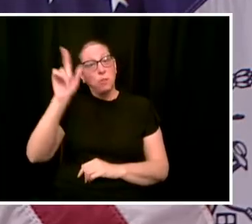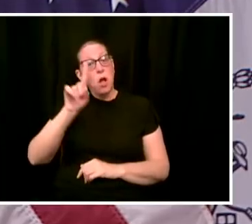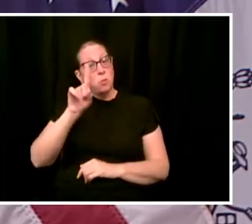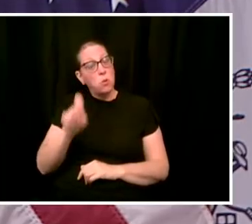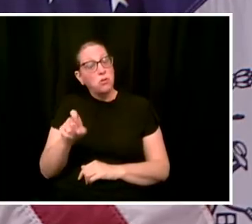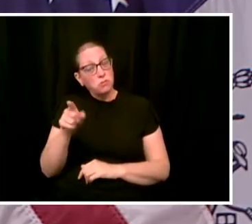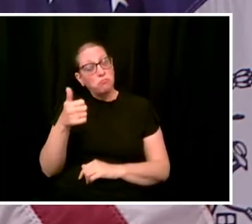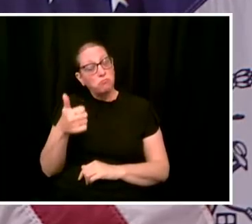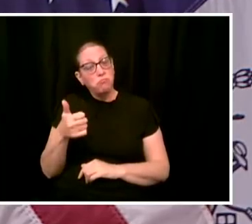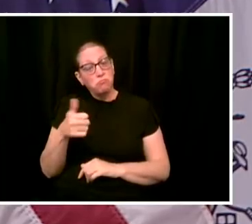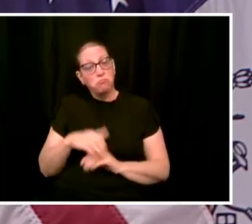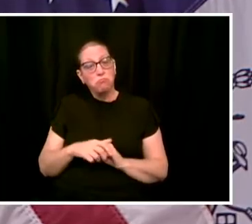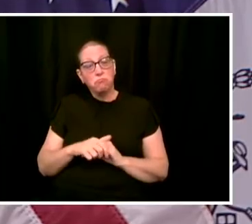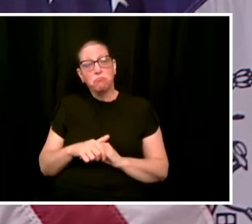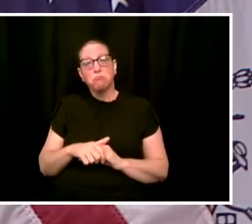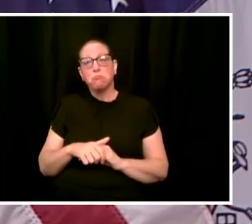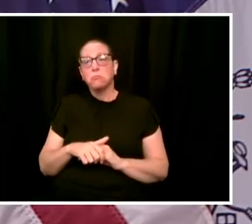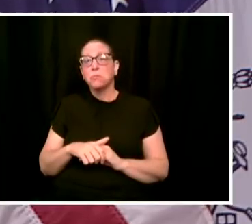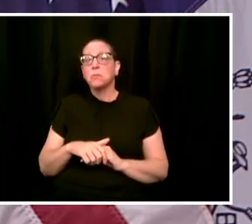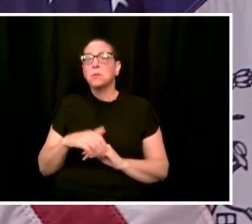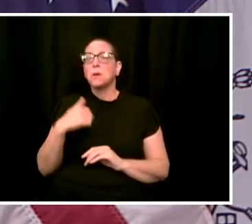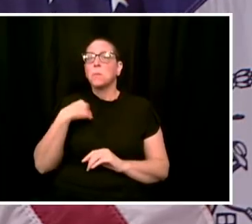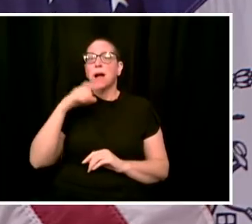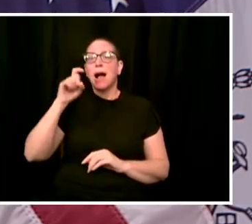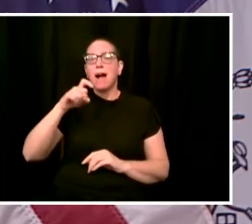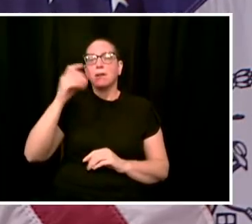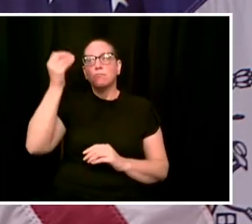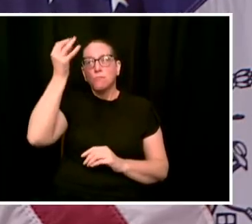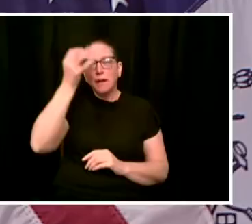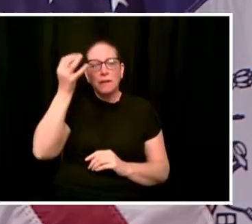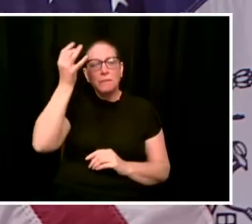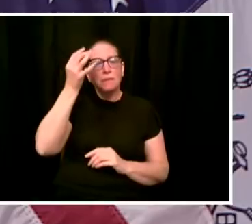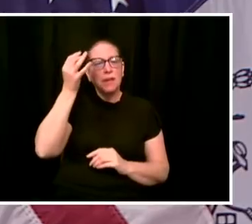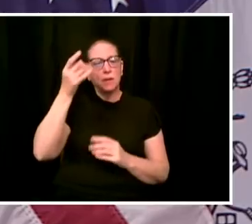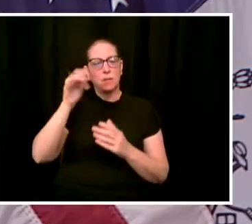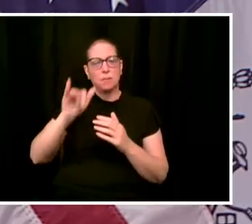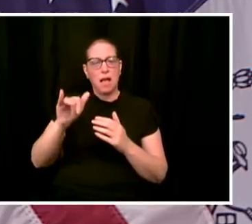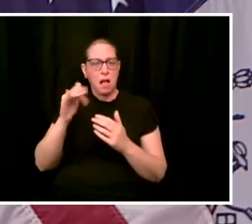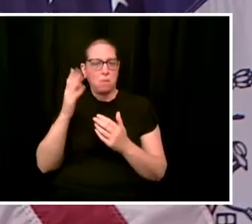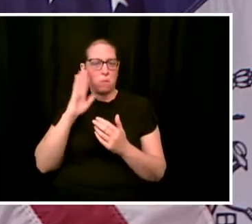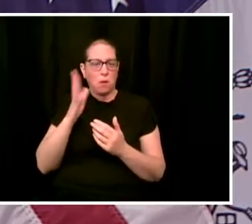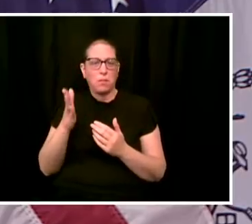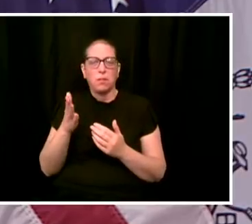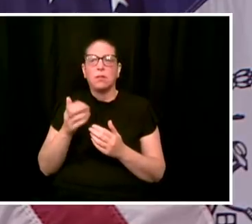SMART QUESTION, HENRY, AND IT IS THE KIND OF THING